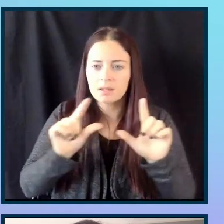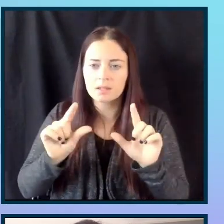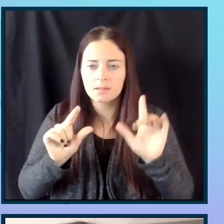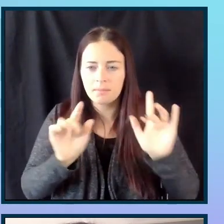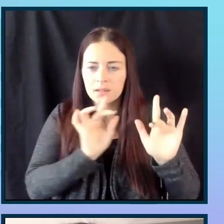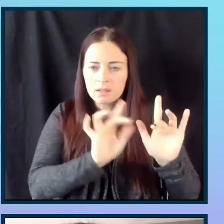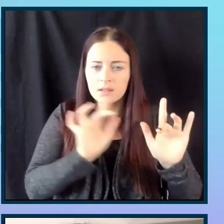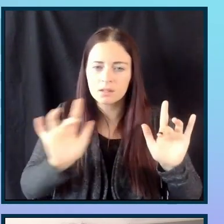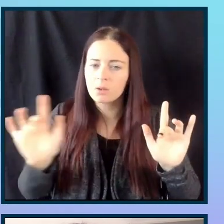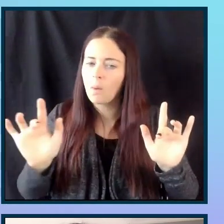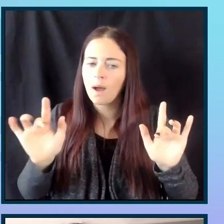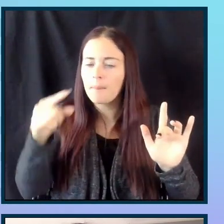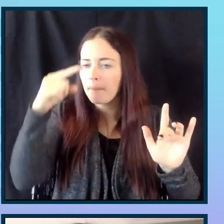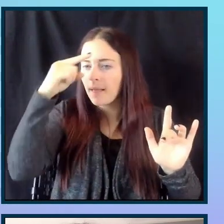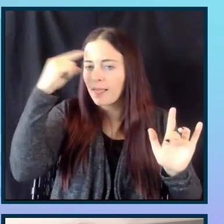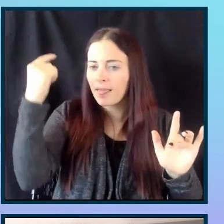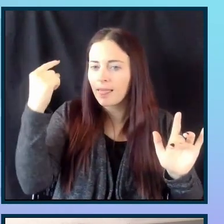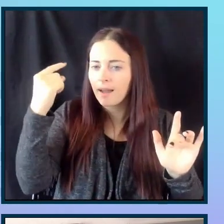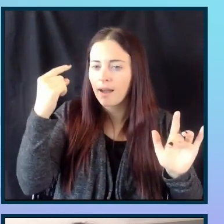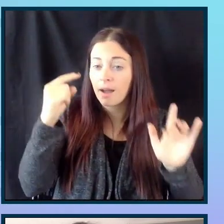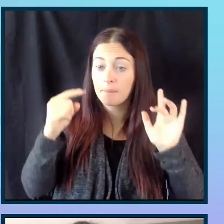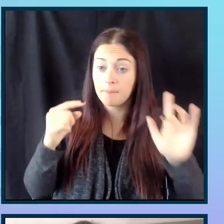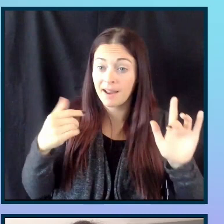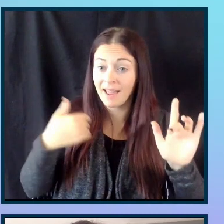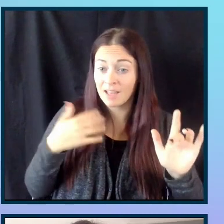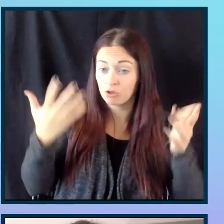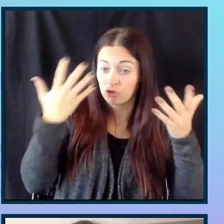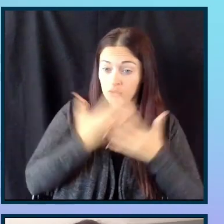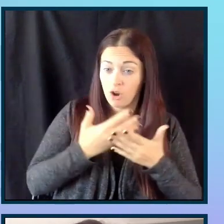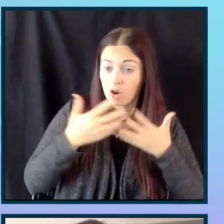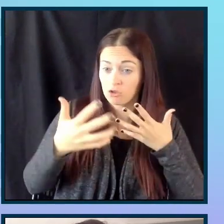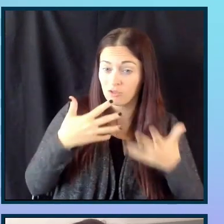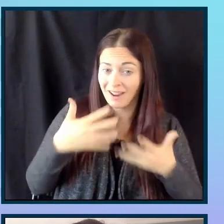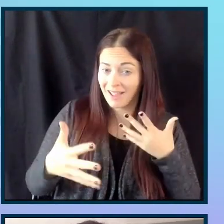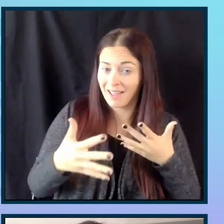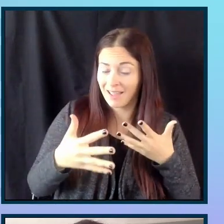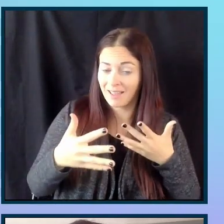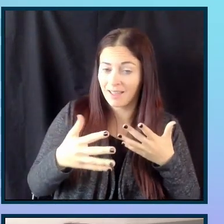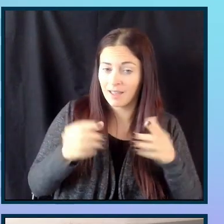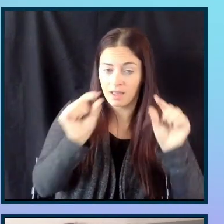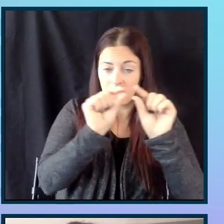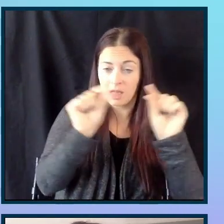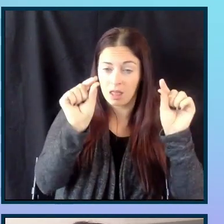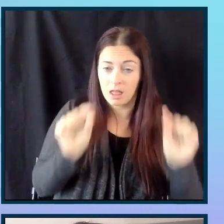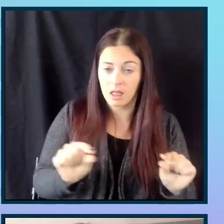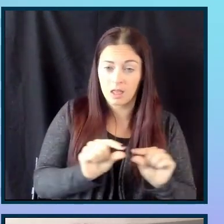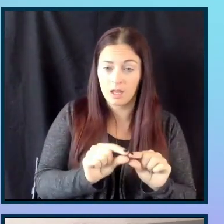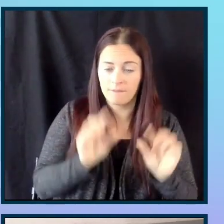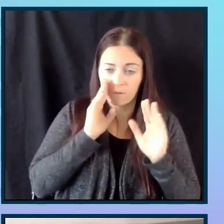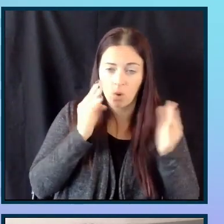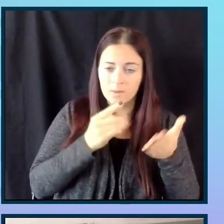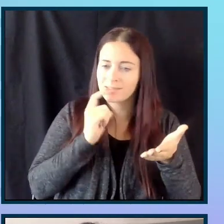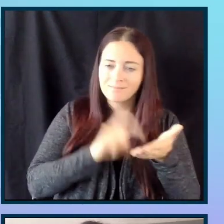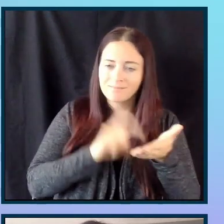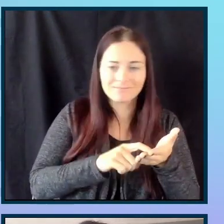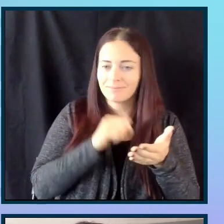to have a dark gray background change as your focus indicator. But if you change the background from black to white,